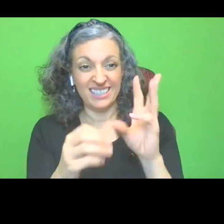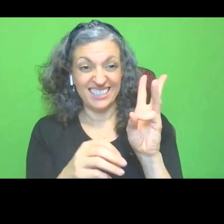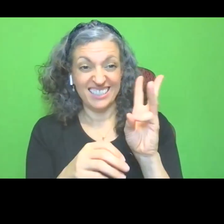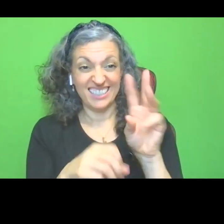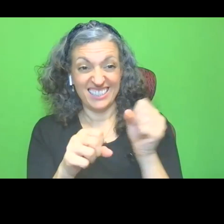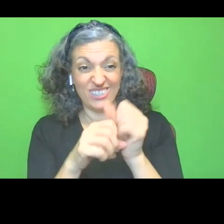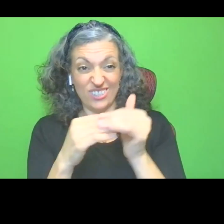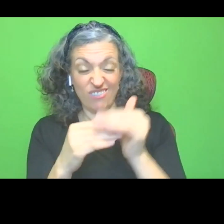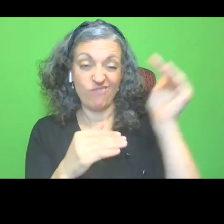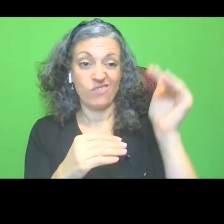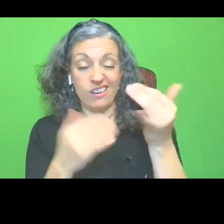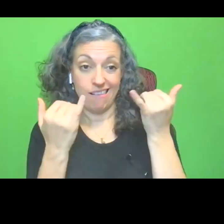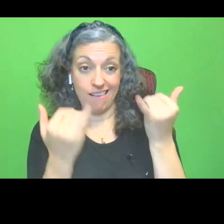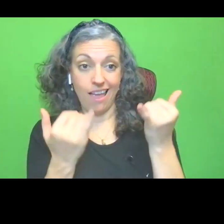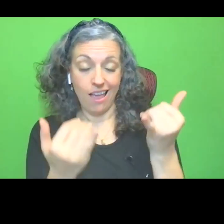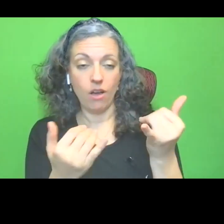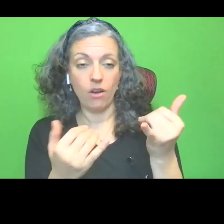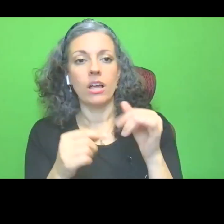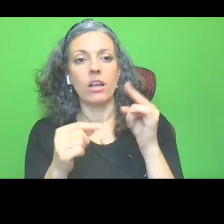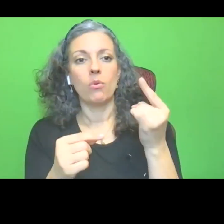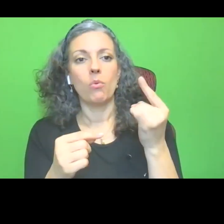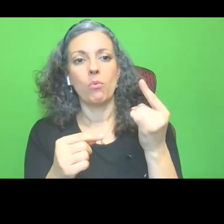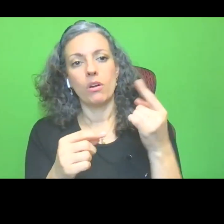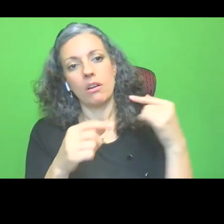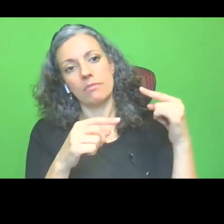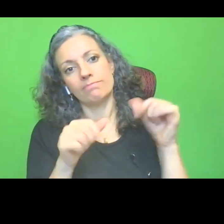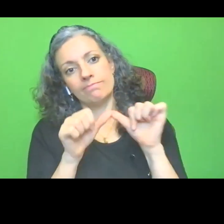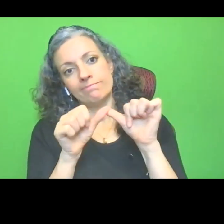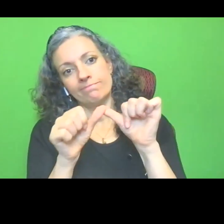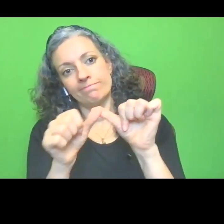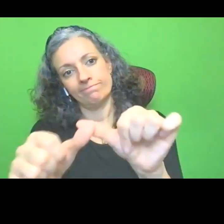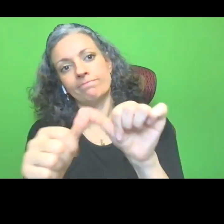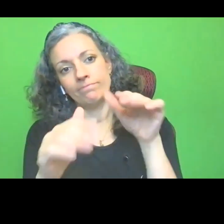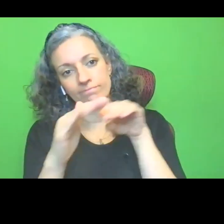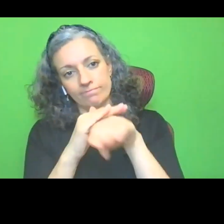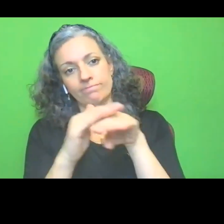What is WebAIM's perspective as far as longevity of addressing accessibility in the future.